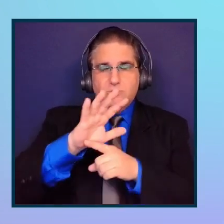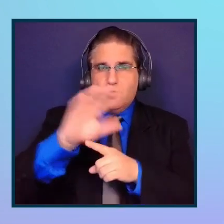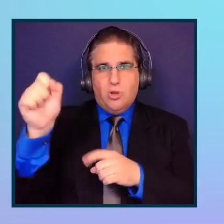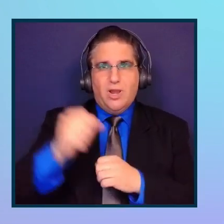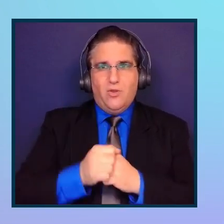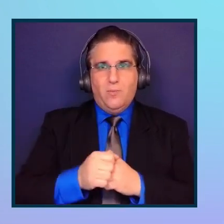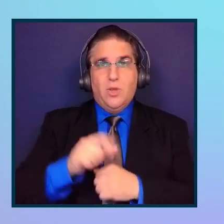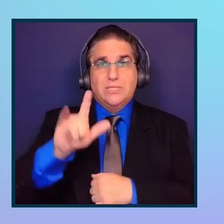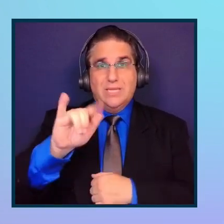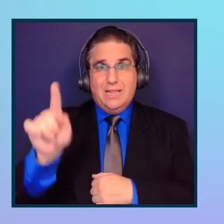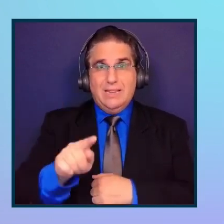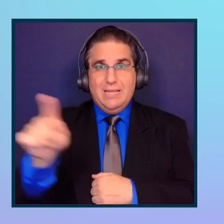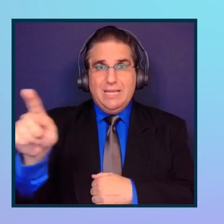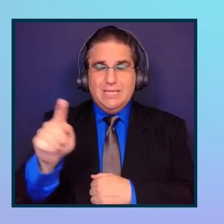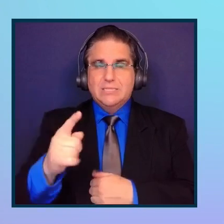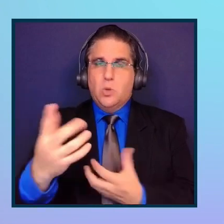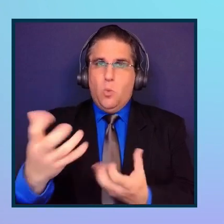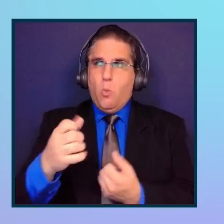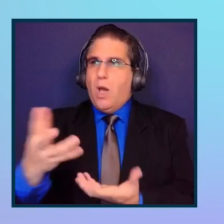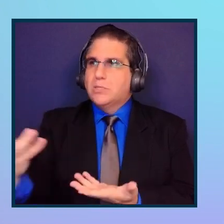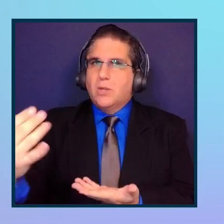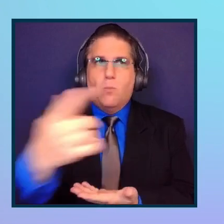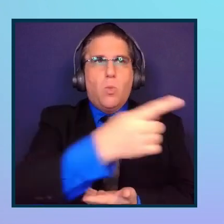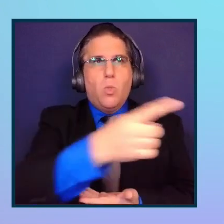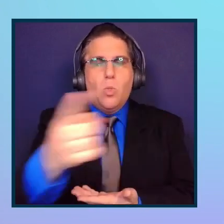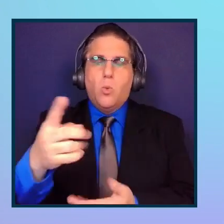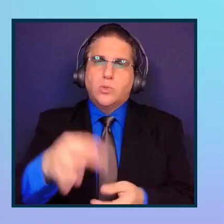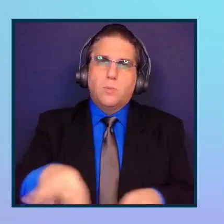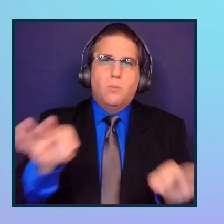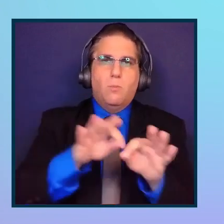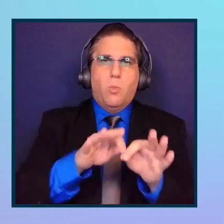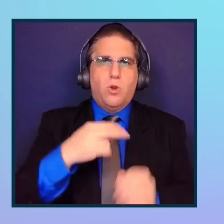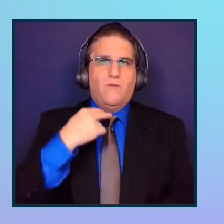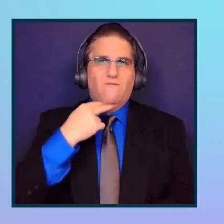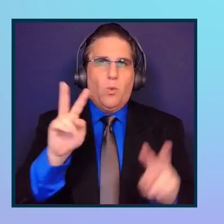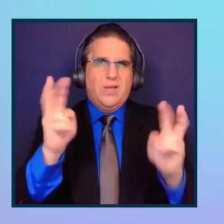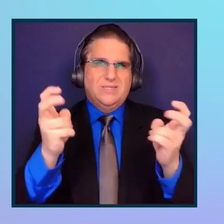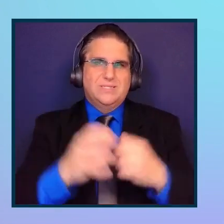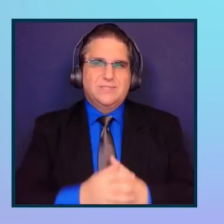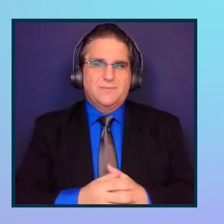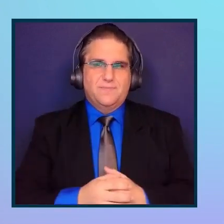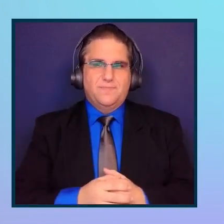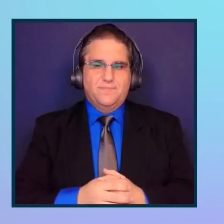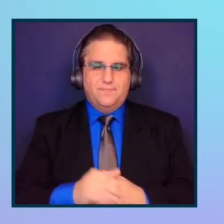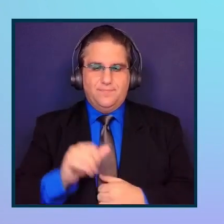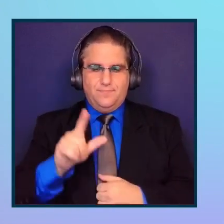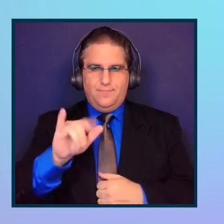about this idea of voices. Yeah. I don't know if I have more to add to voices, you know,